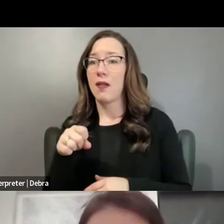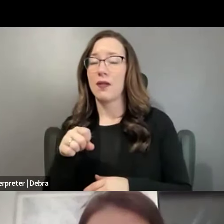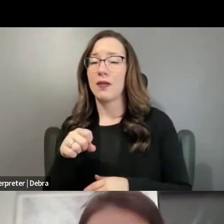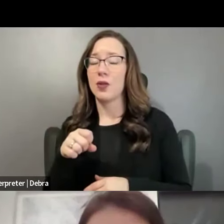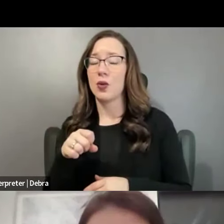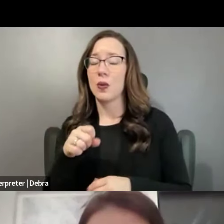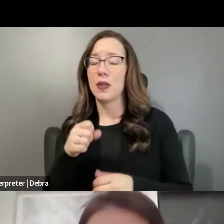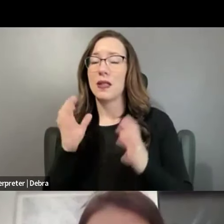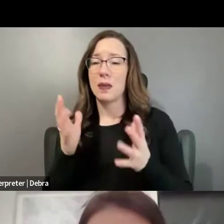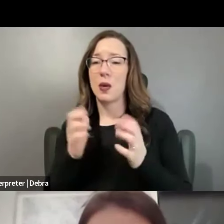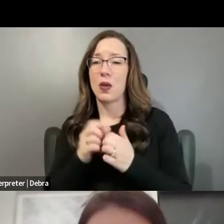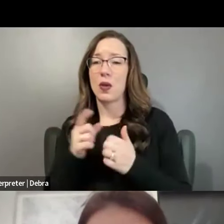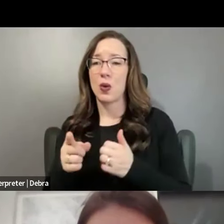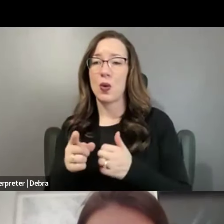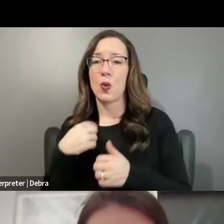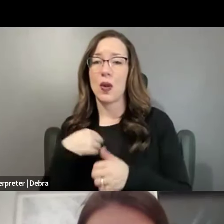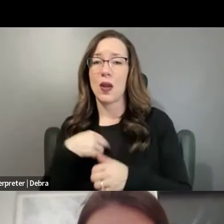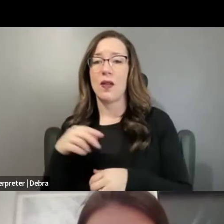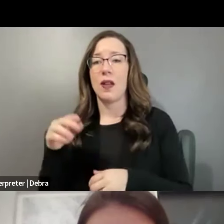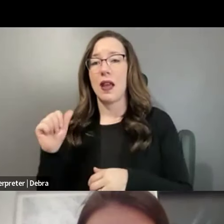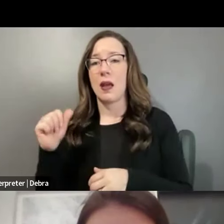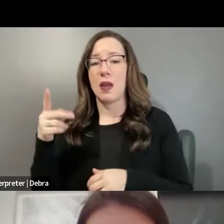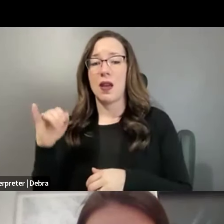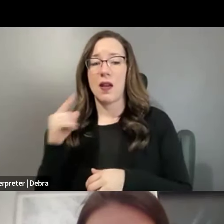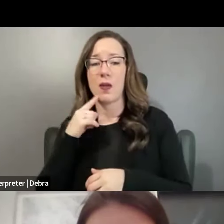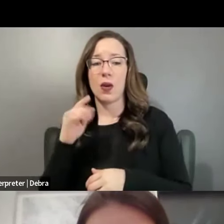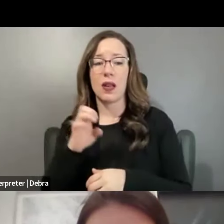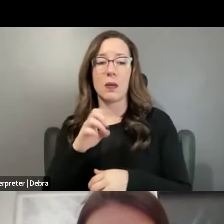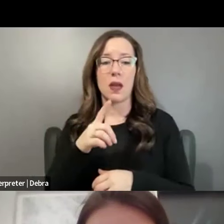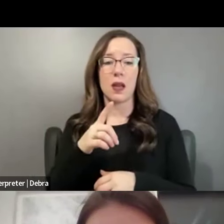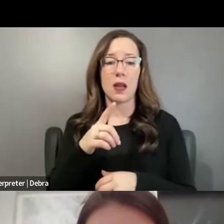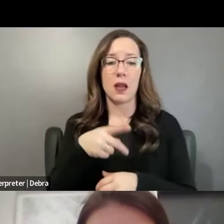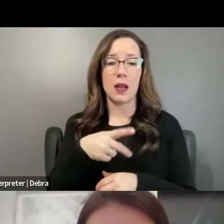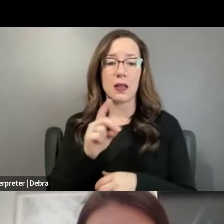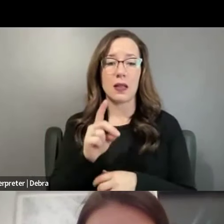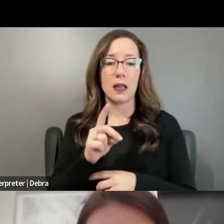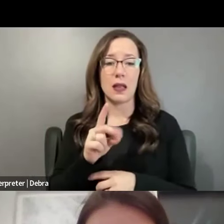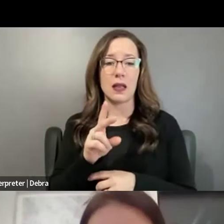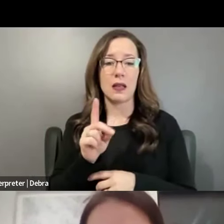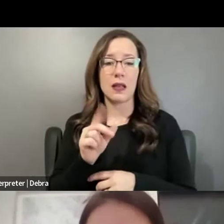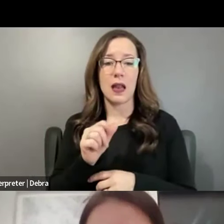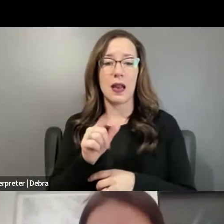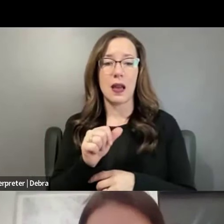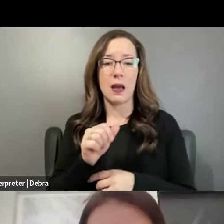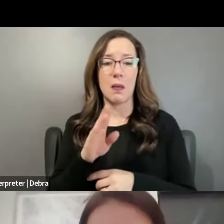We have the API to our PPD database in my day job. I would love to talk to about that.